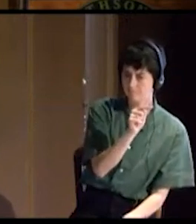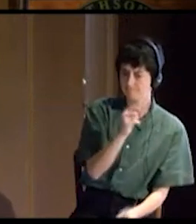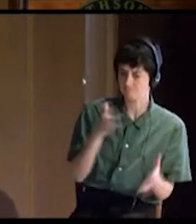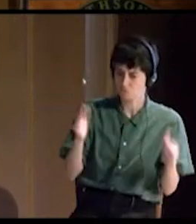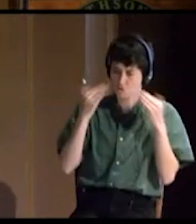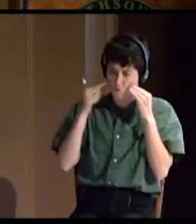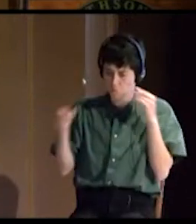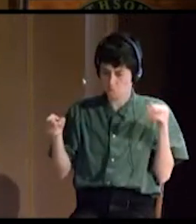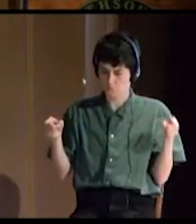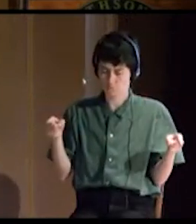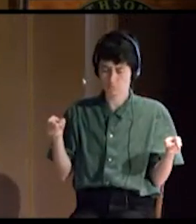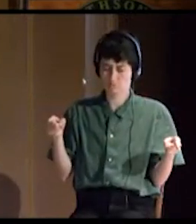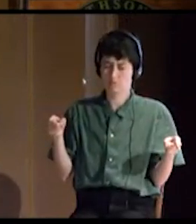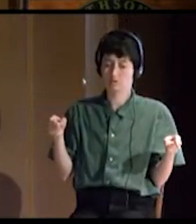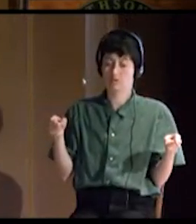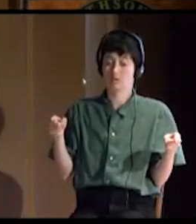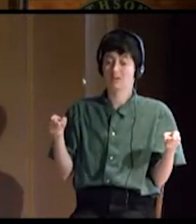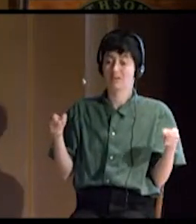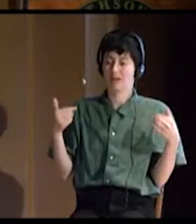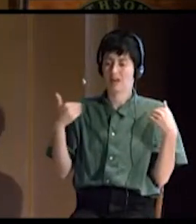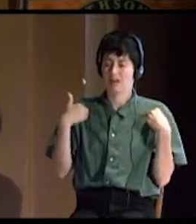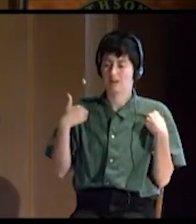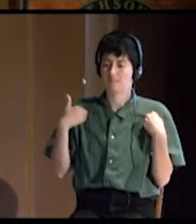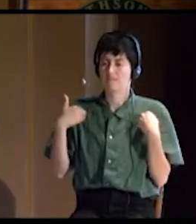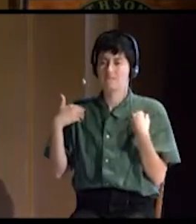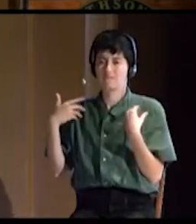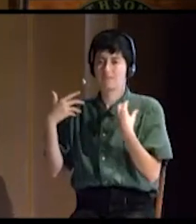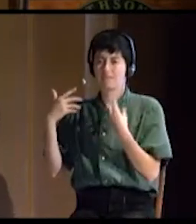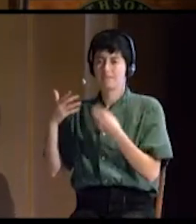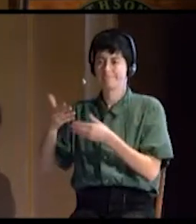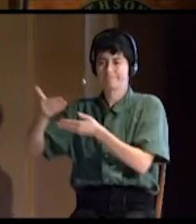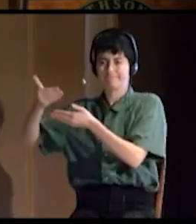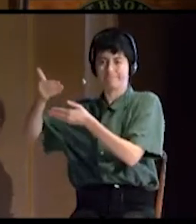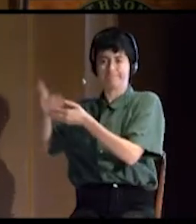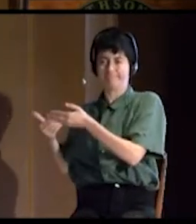a phylogenetic network allows for a hybridization event to occur at some point in the tree.